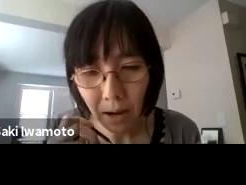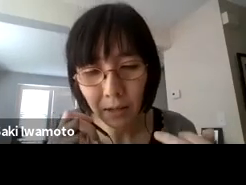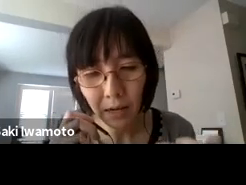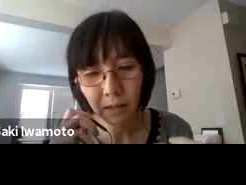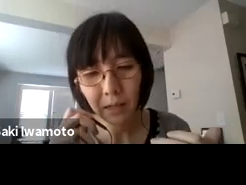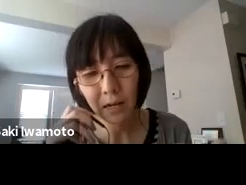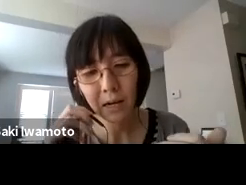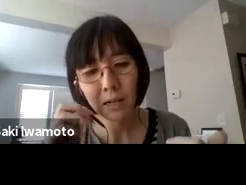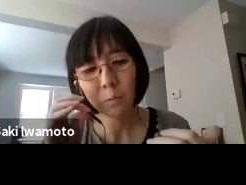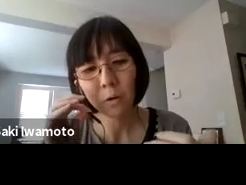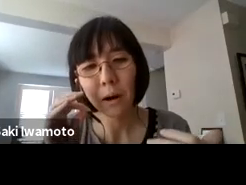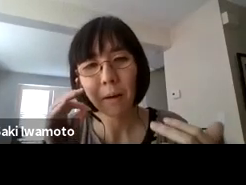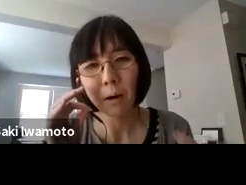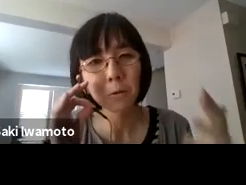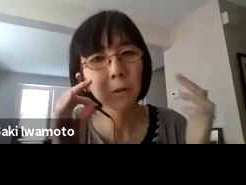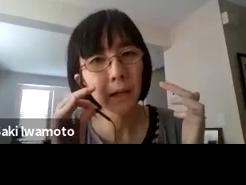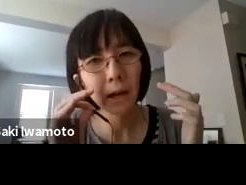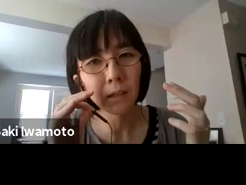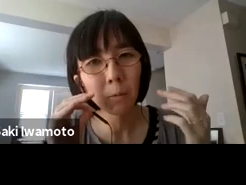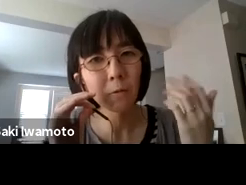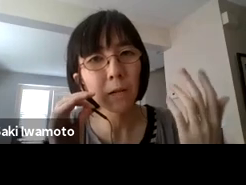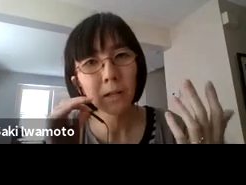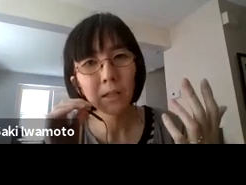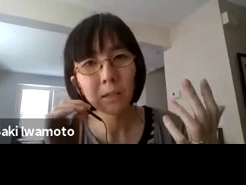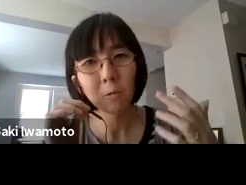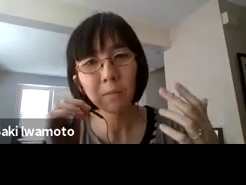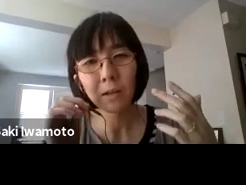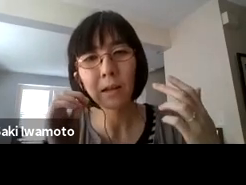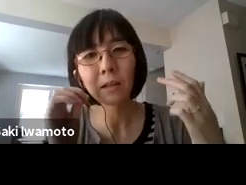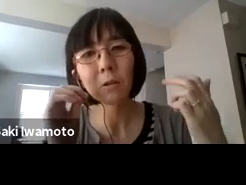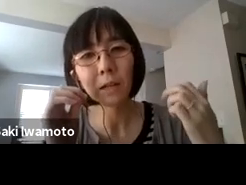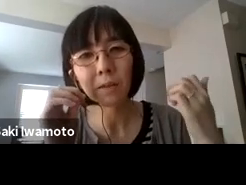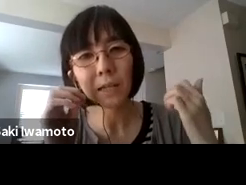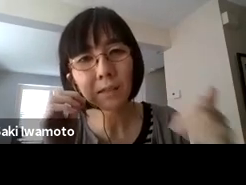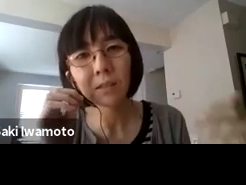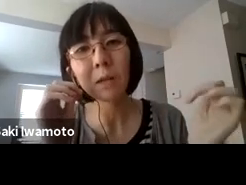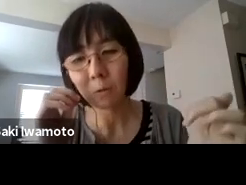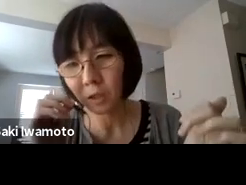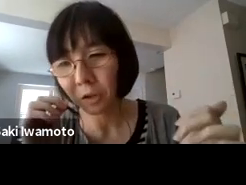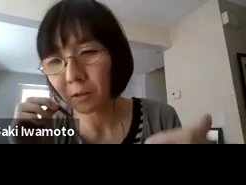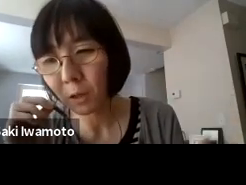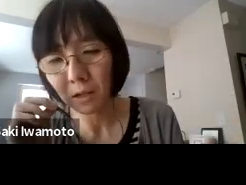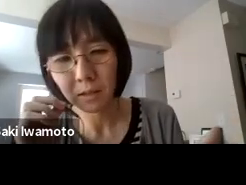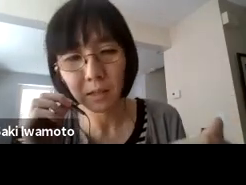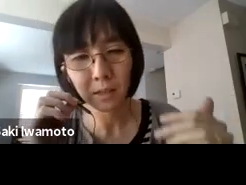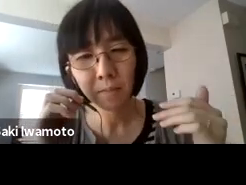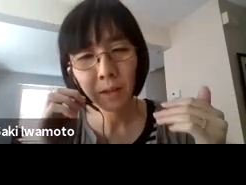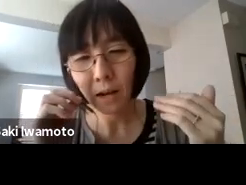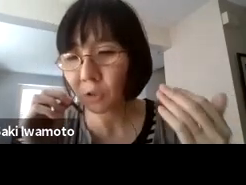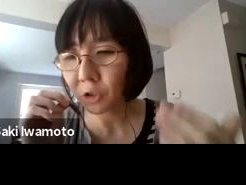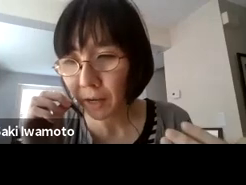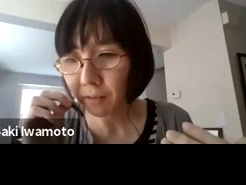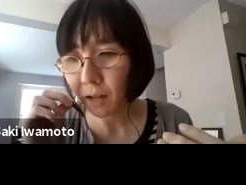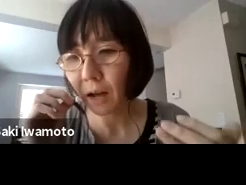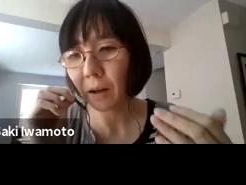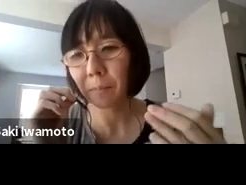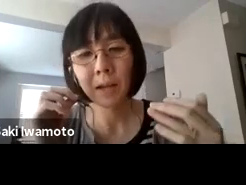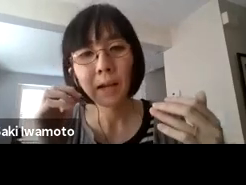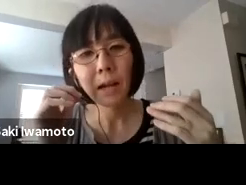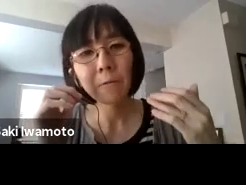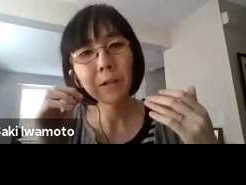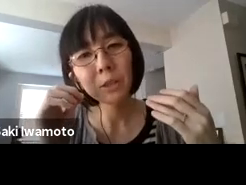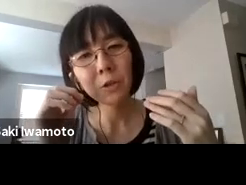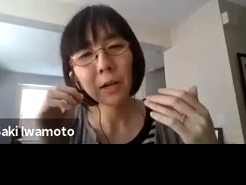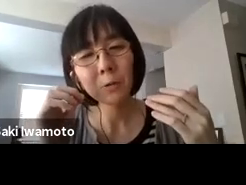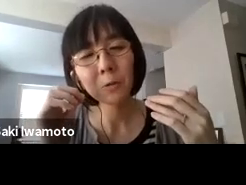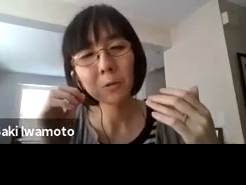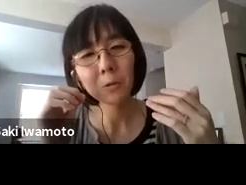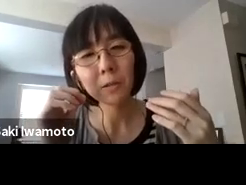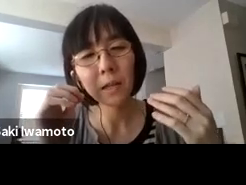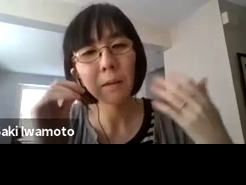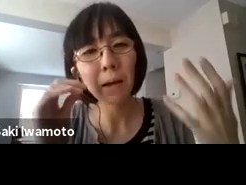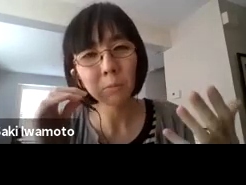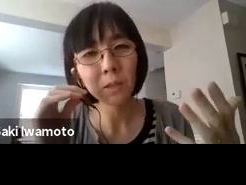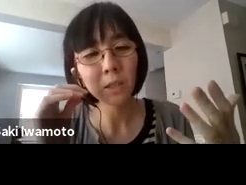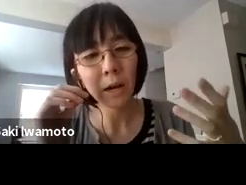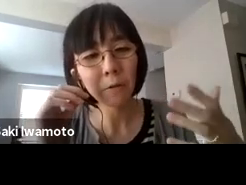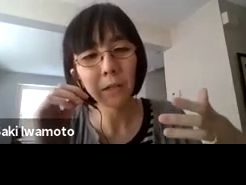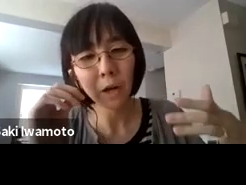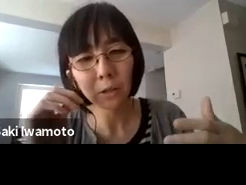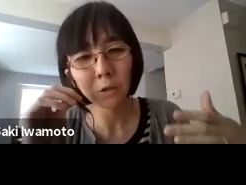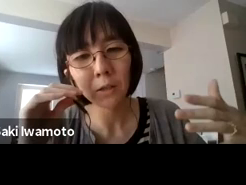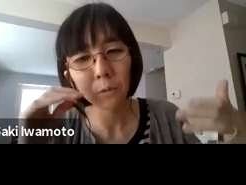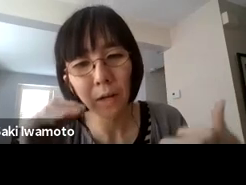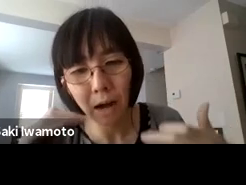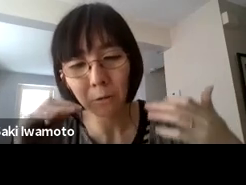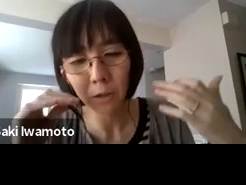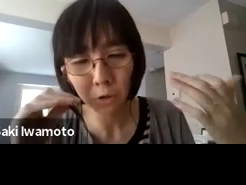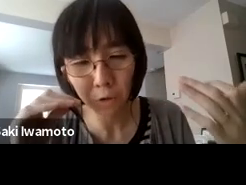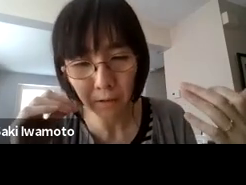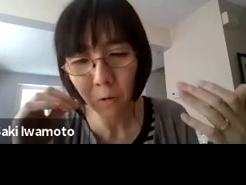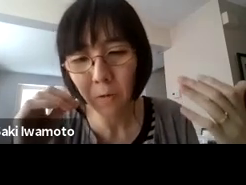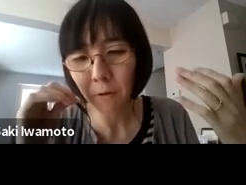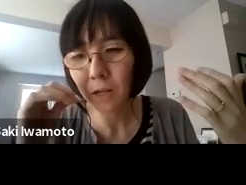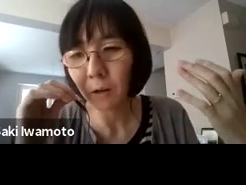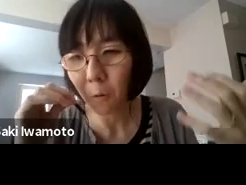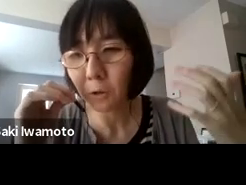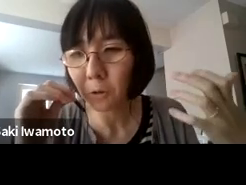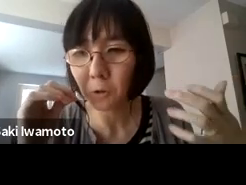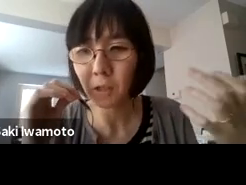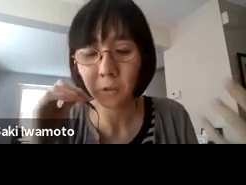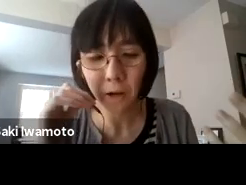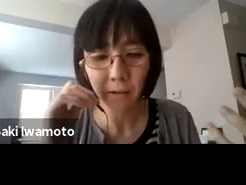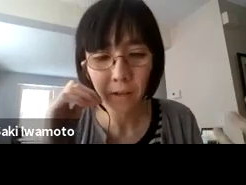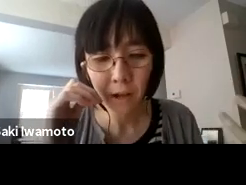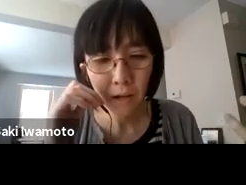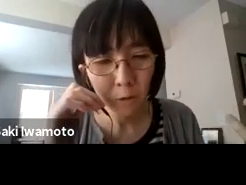But again, like it is more about looking at some of the weaknesses or something that can easily be considered as weaknesses as strengths, and really try to think the best for the child and like try to bring out the strength so that we can also use the